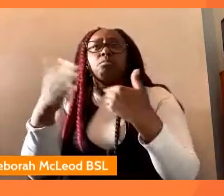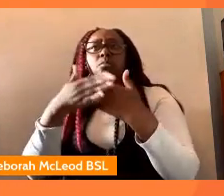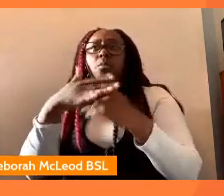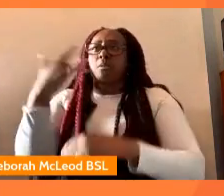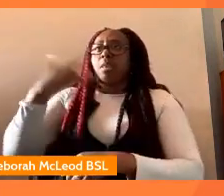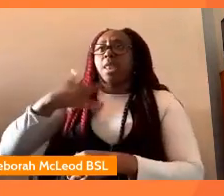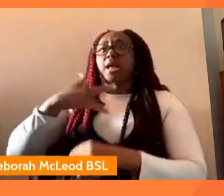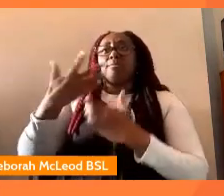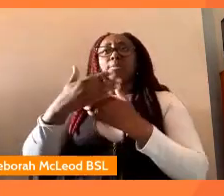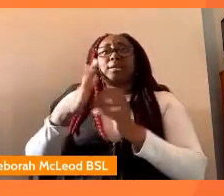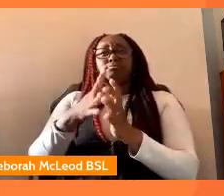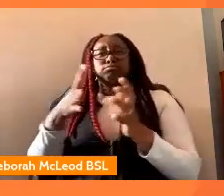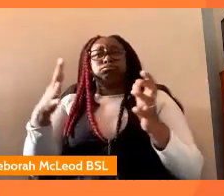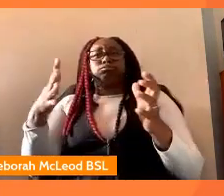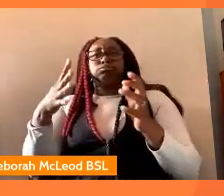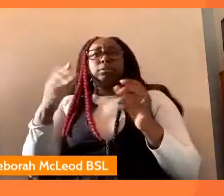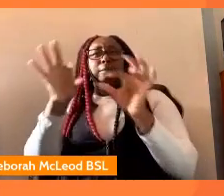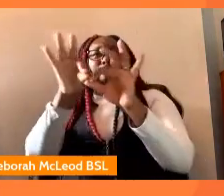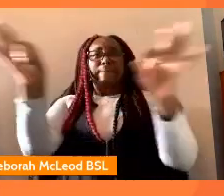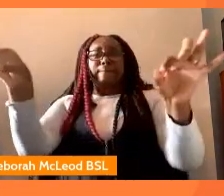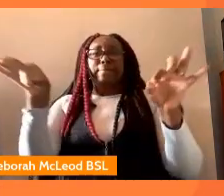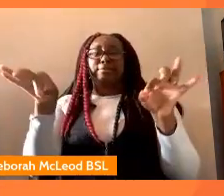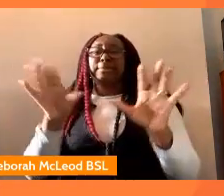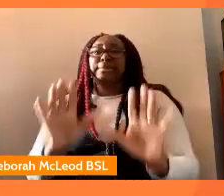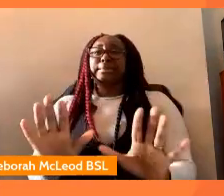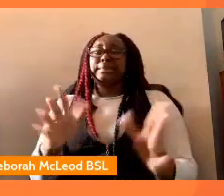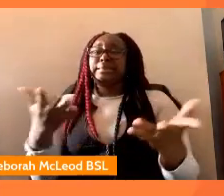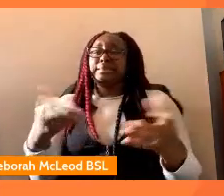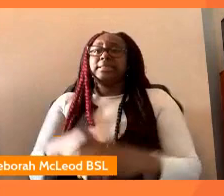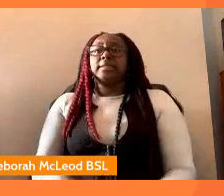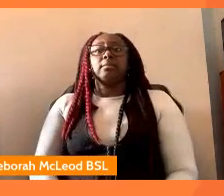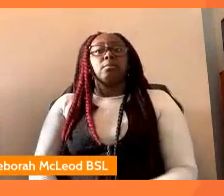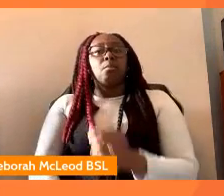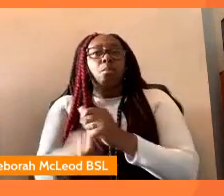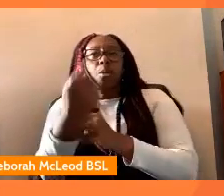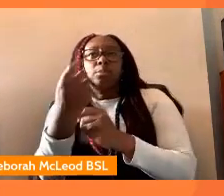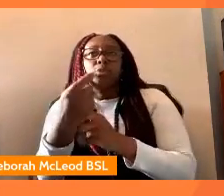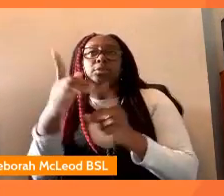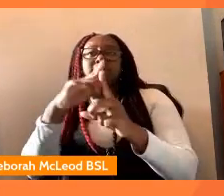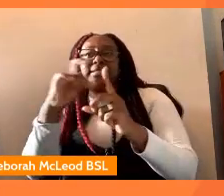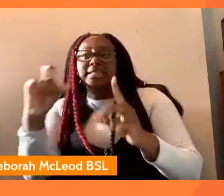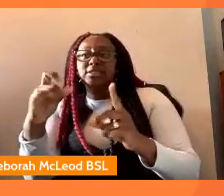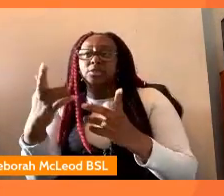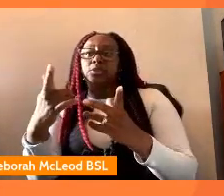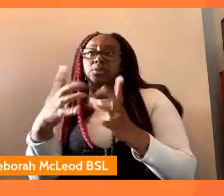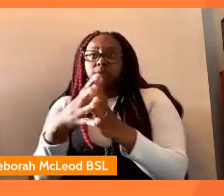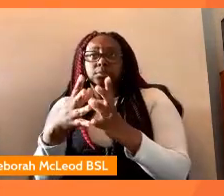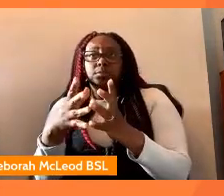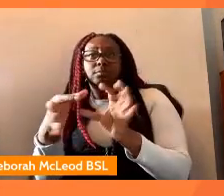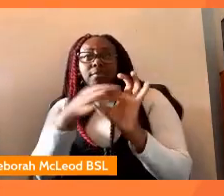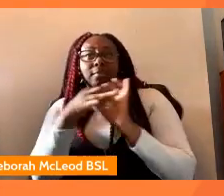But we are experiencing significant barriers to connecting with those audiences. So while the opportunities for digital connection are huge and the tools to